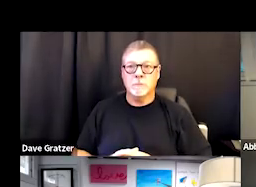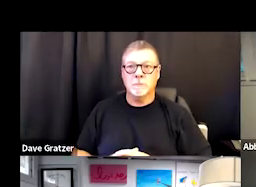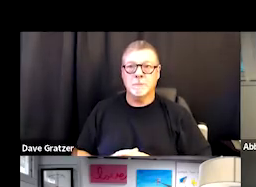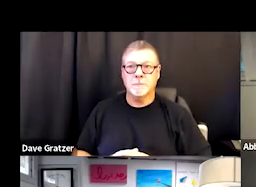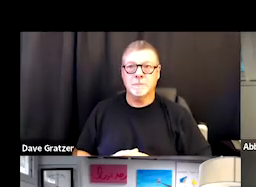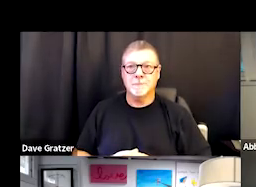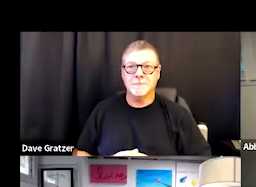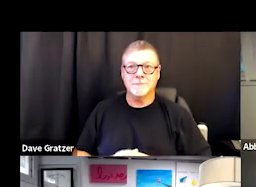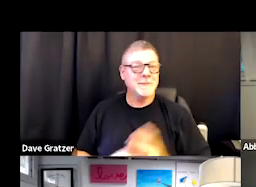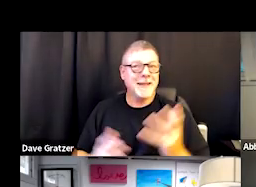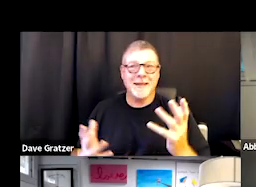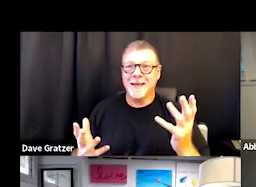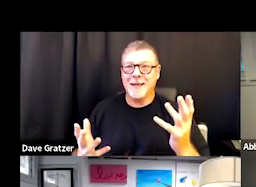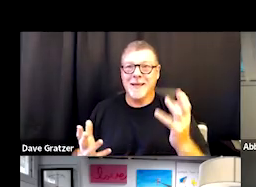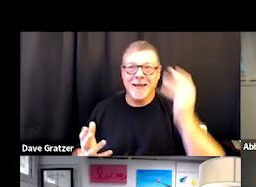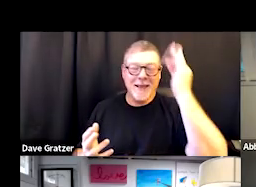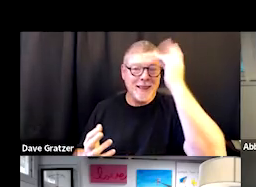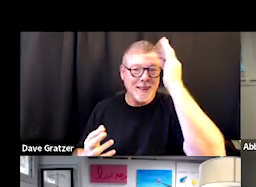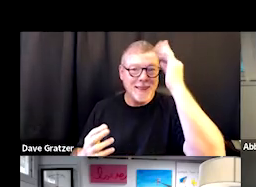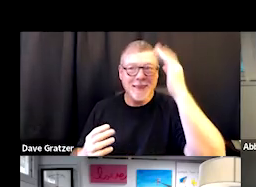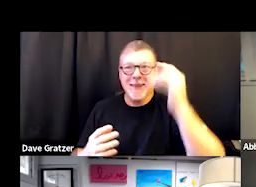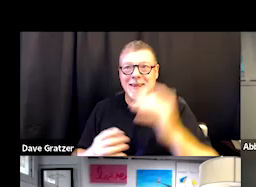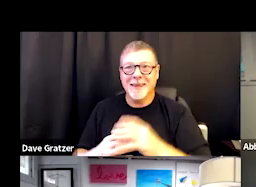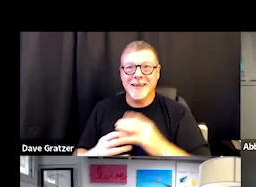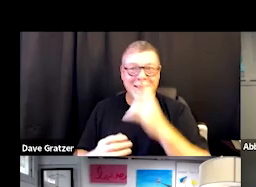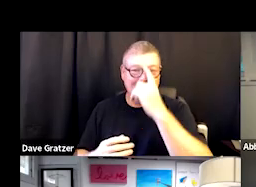I'm about to go through it. Download everything.